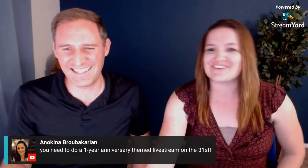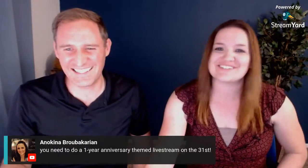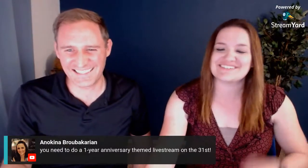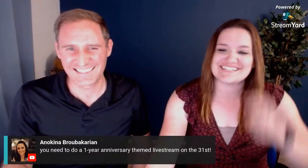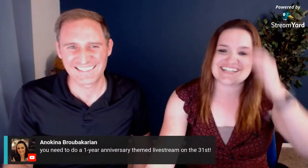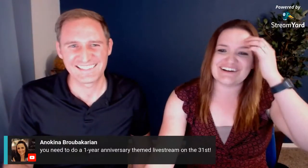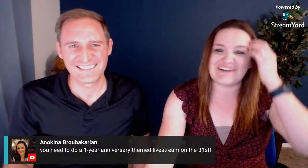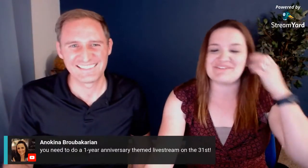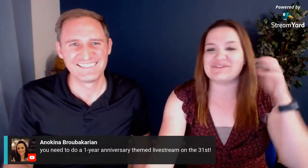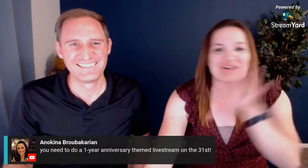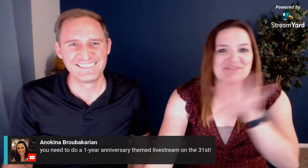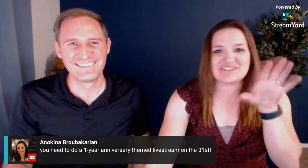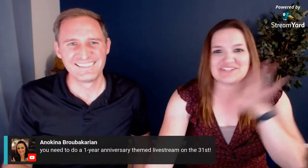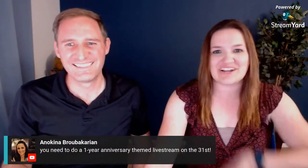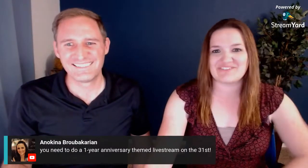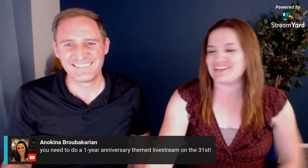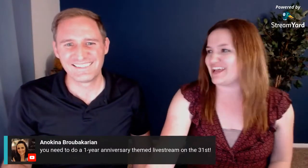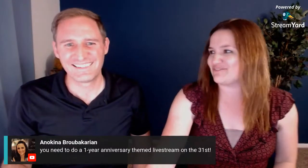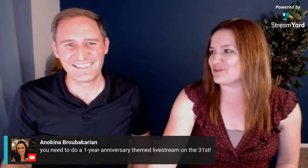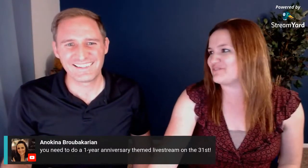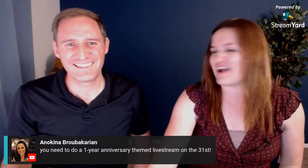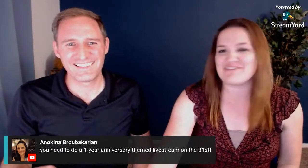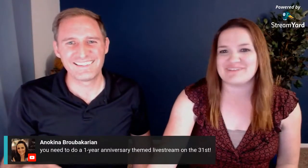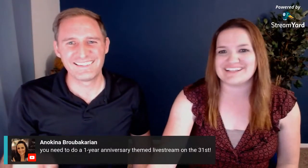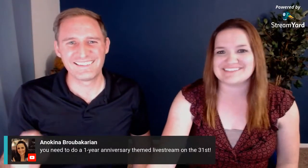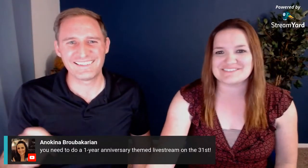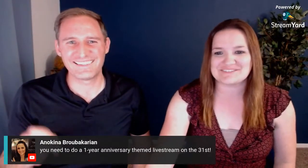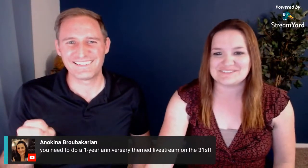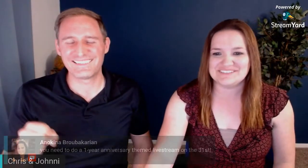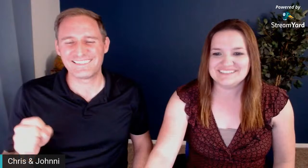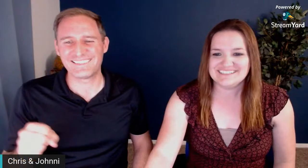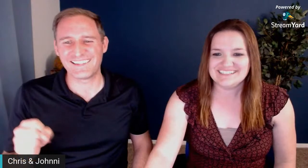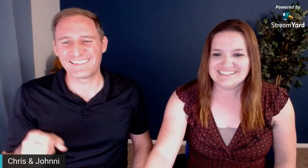the first one to show up and you worked with jerry for like 45 minutes it was cool yeah